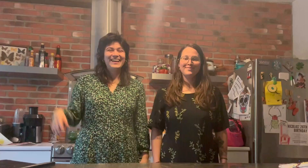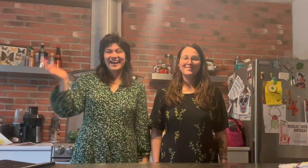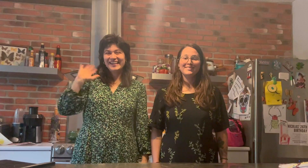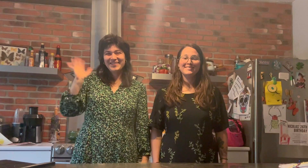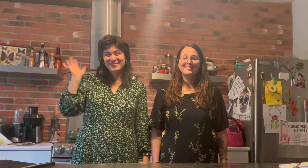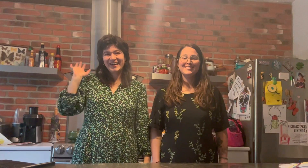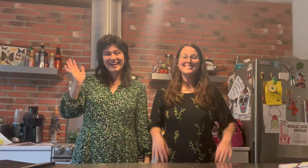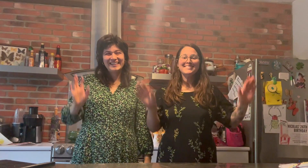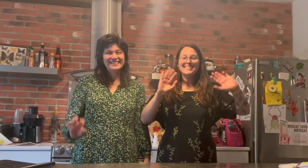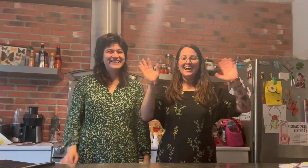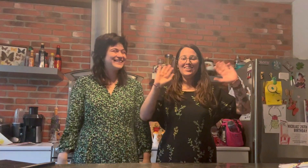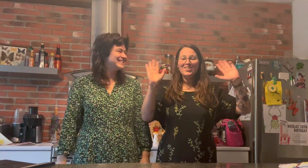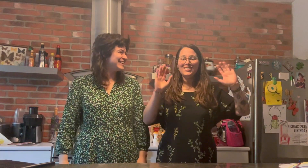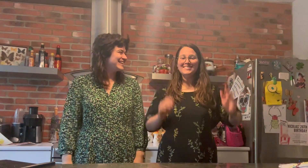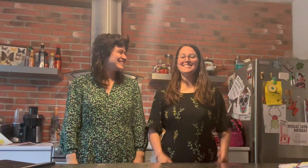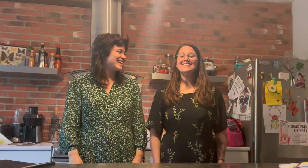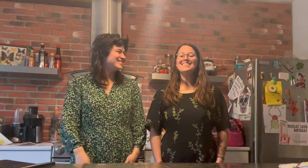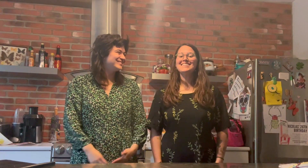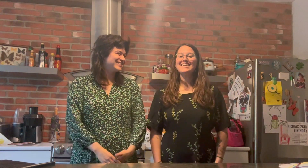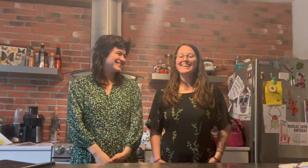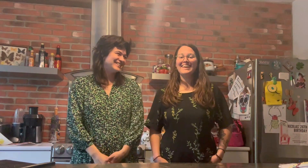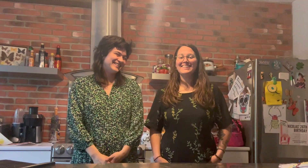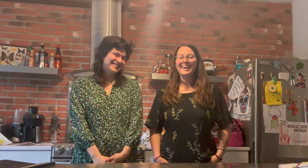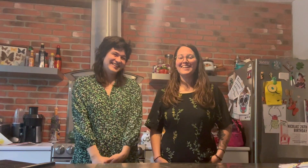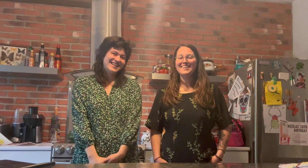Hi campers. Allô. C'est Anouck. And Kayla.